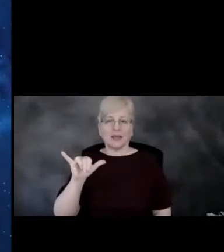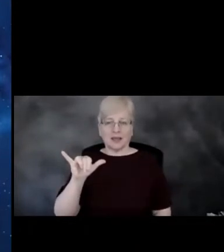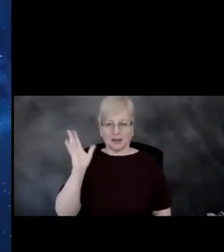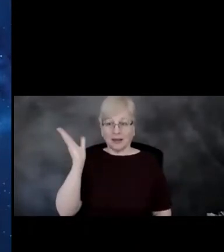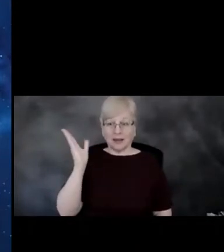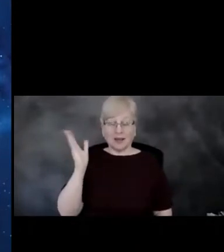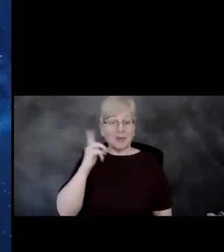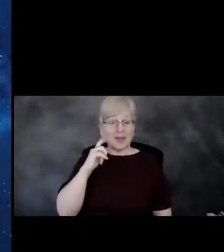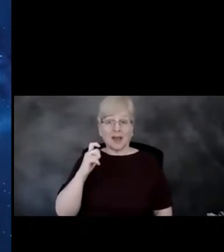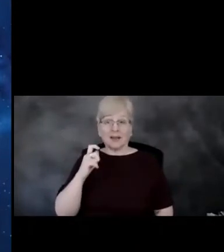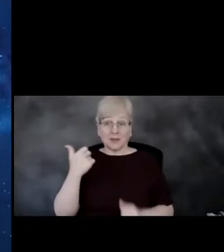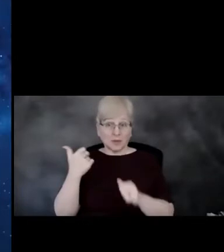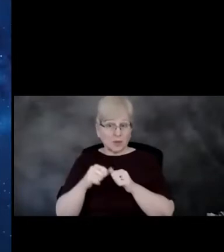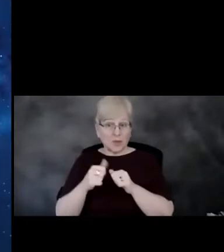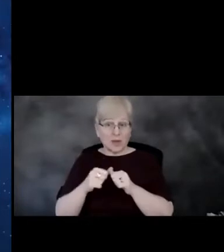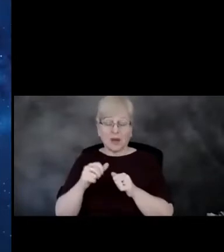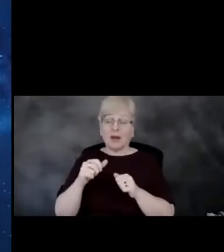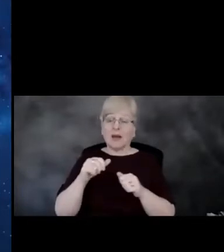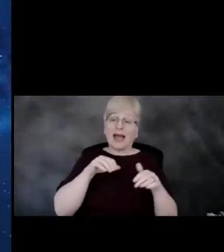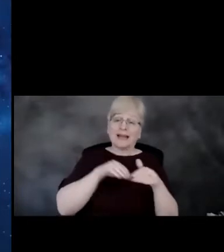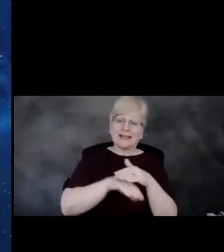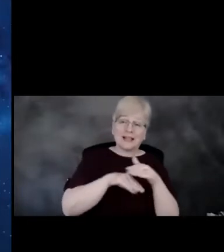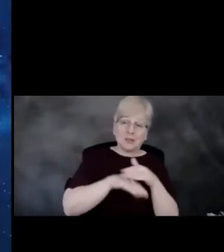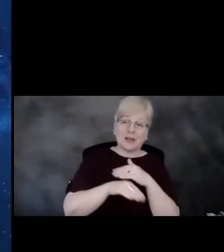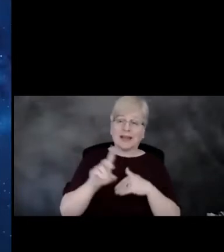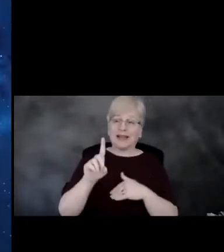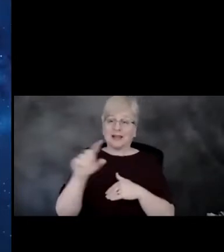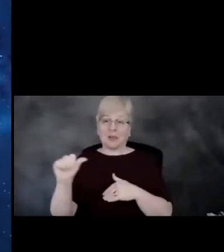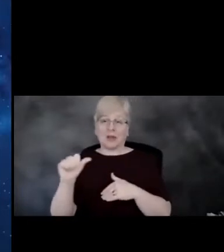and disability accessibility is so central to why we